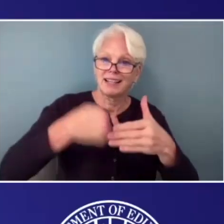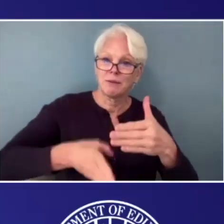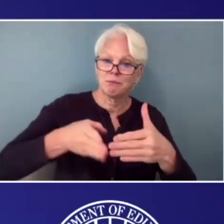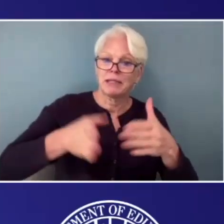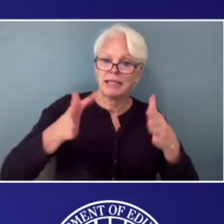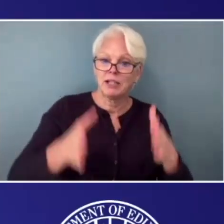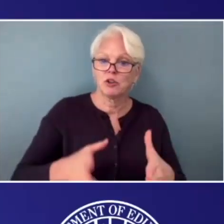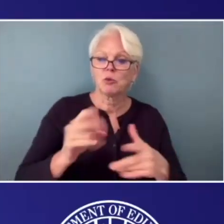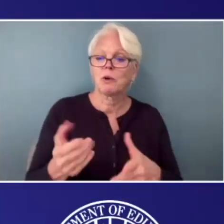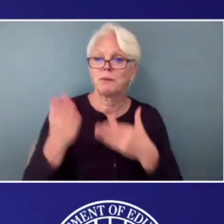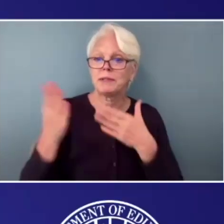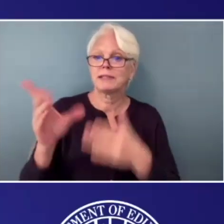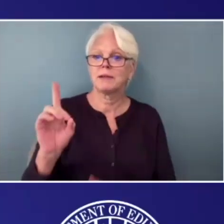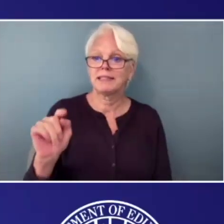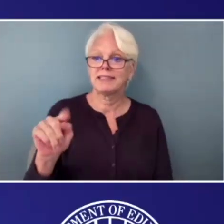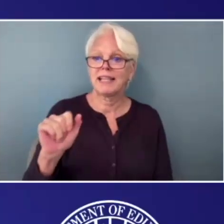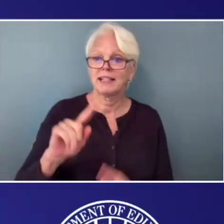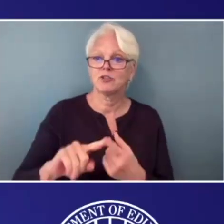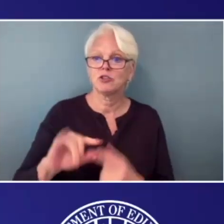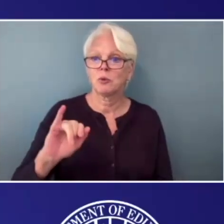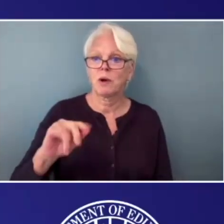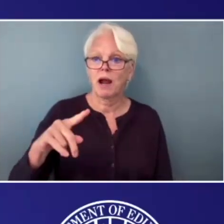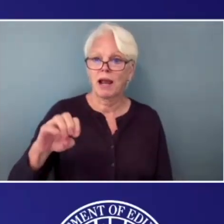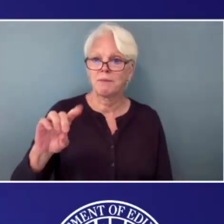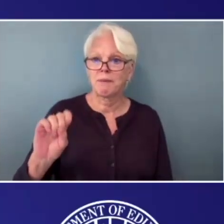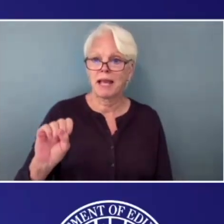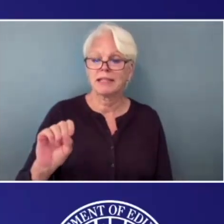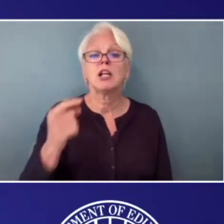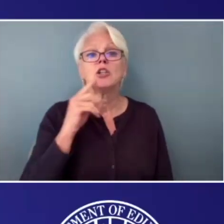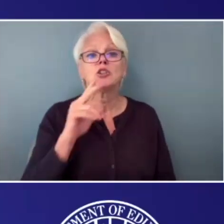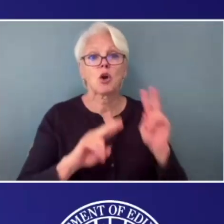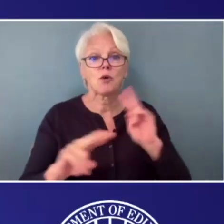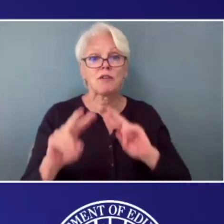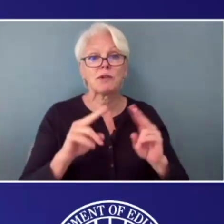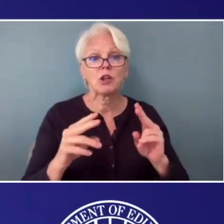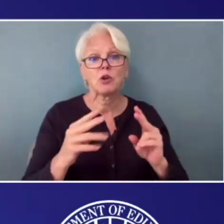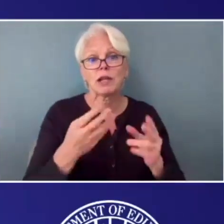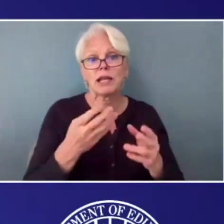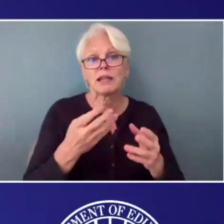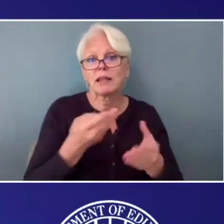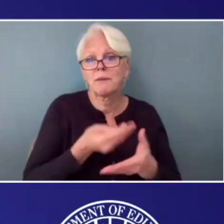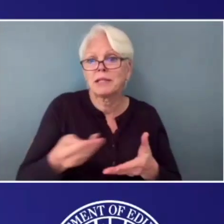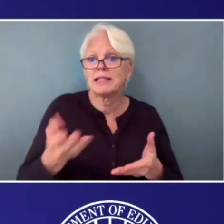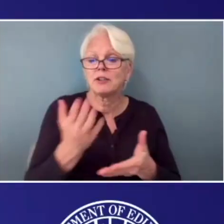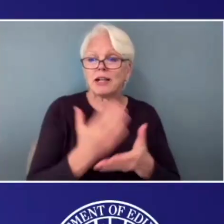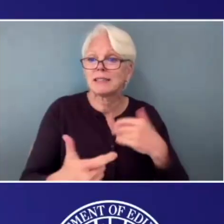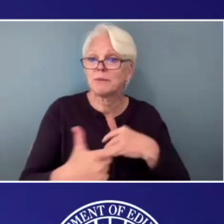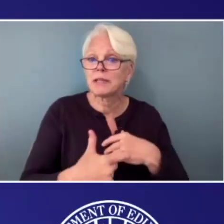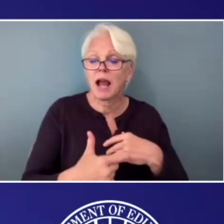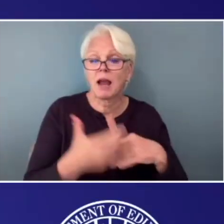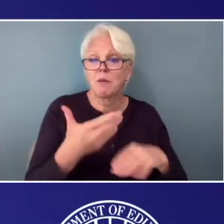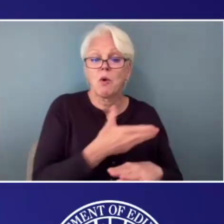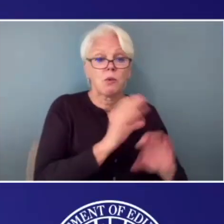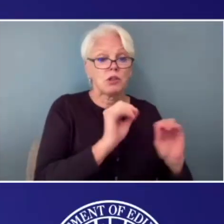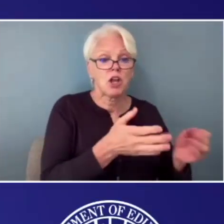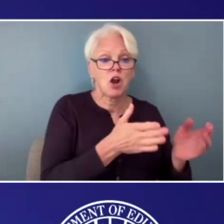So if we're going to look at the materials at a point in time when there was no incentive to identify it in that way,